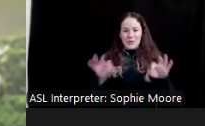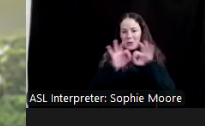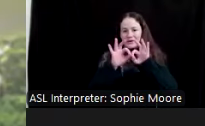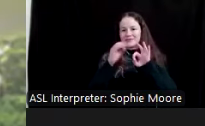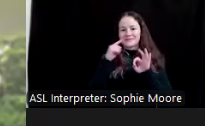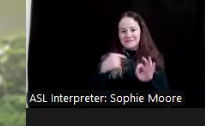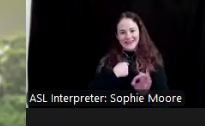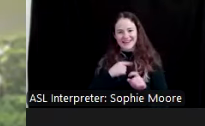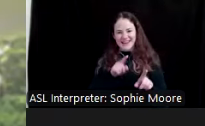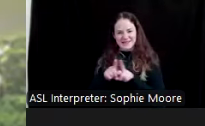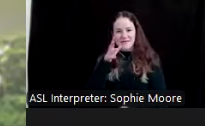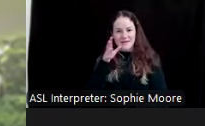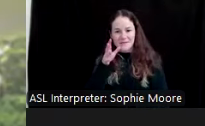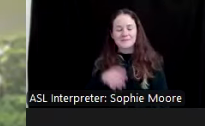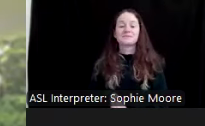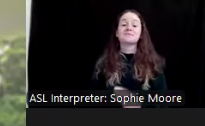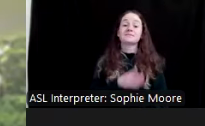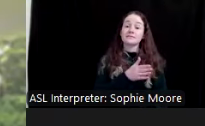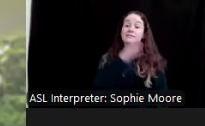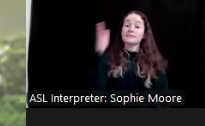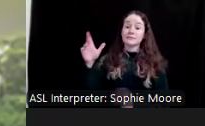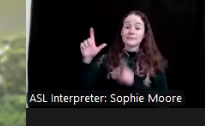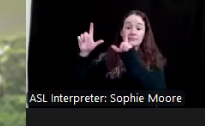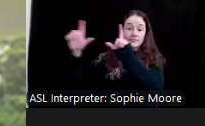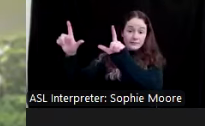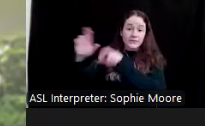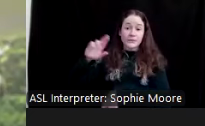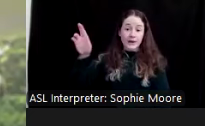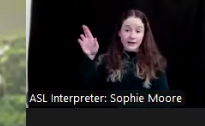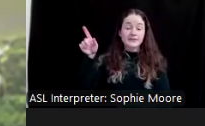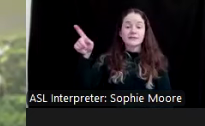The other photo in here is um it is Special Olympics golf and that is a